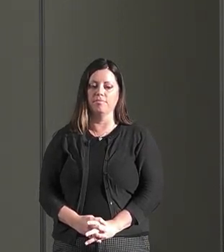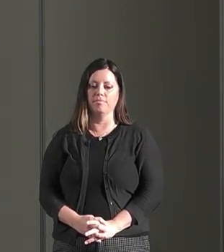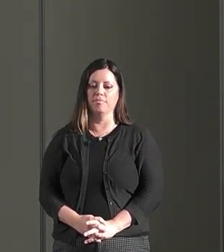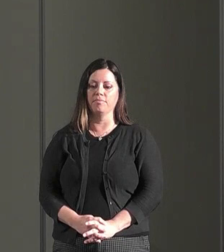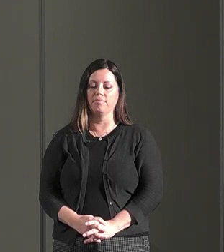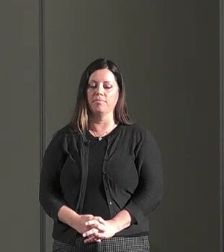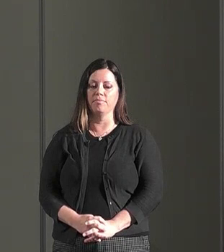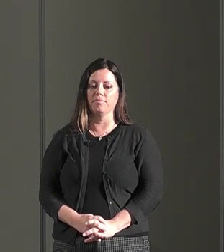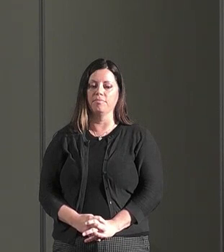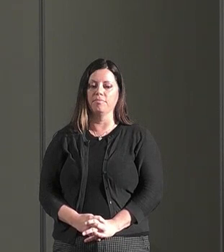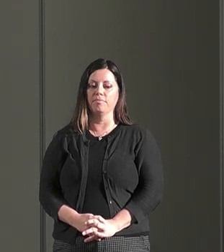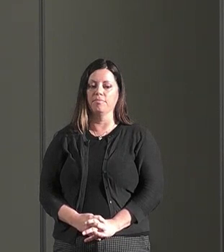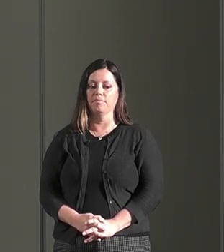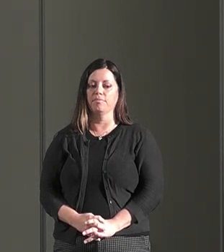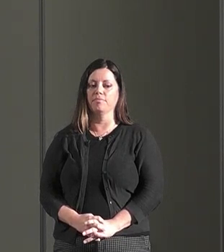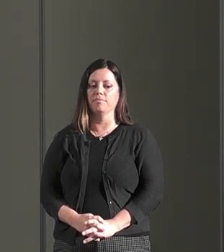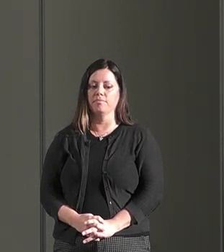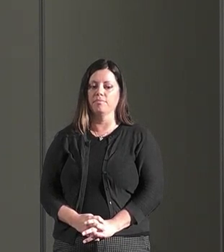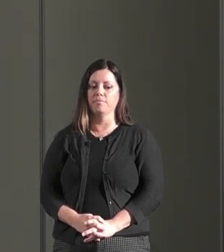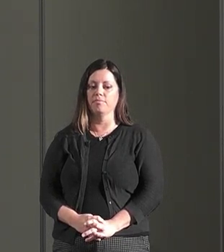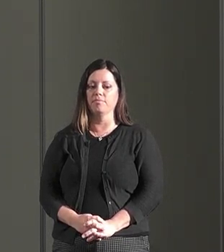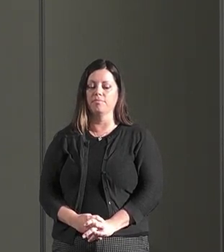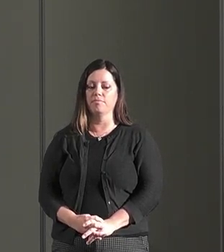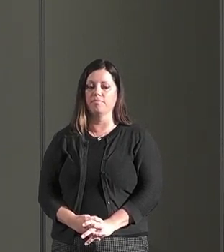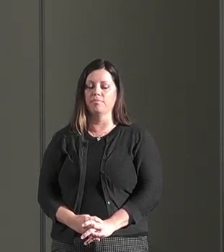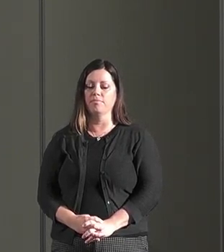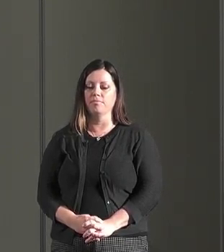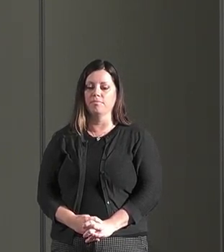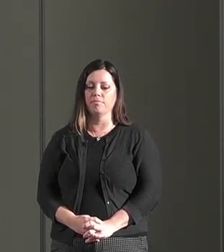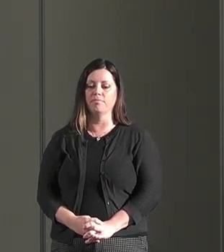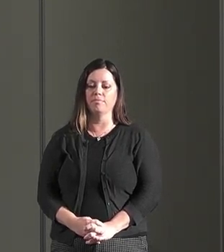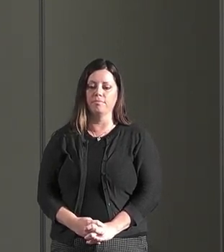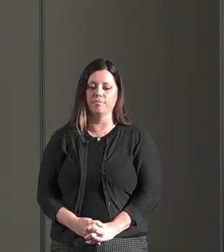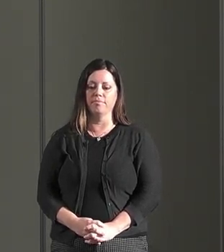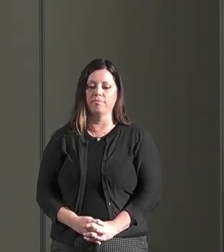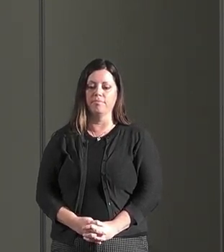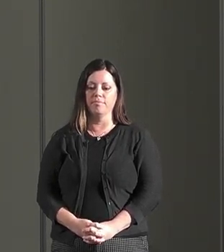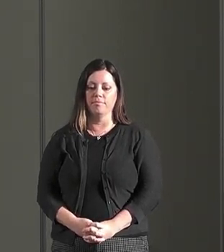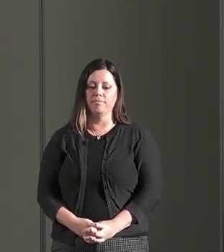we want to make sure that the concepts are equitable, that the message is being conveyed